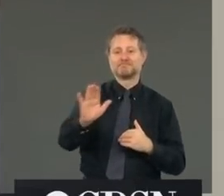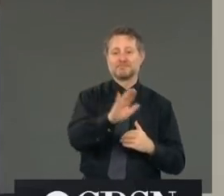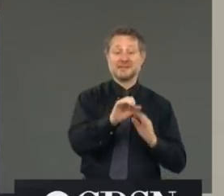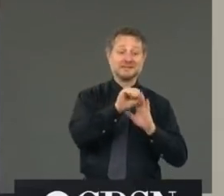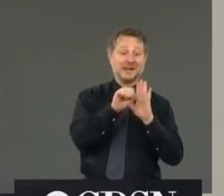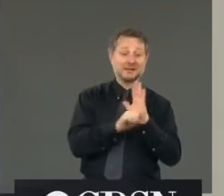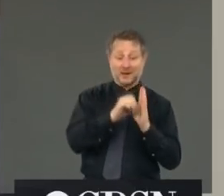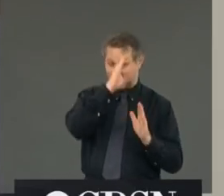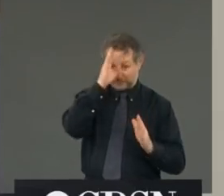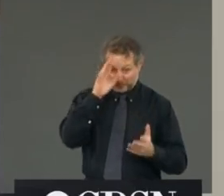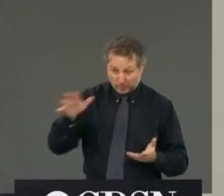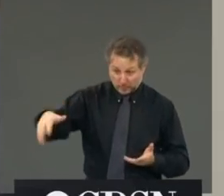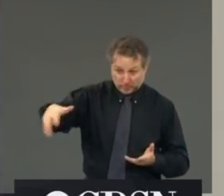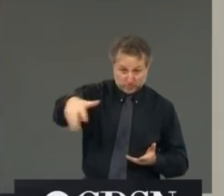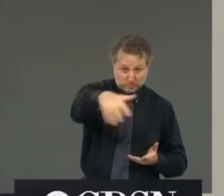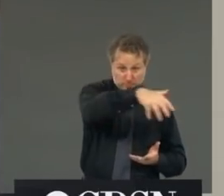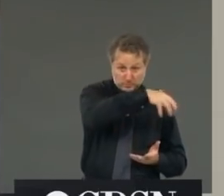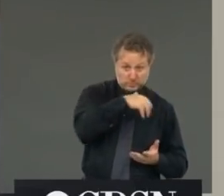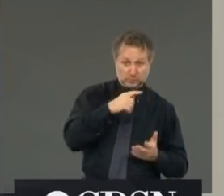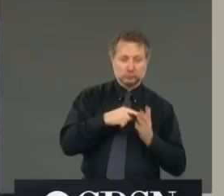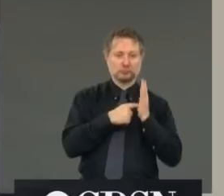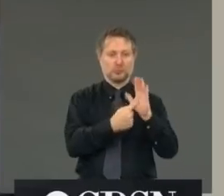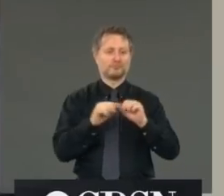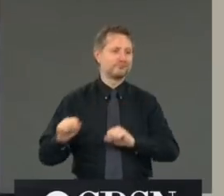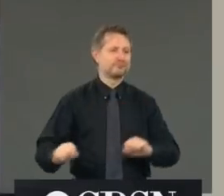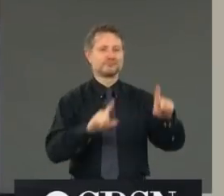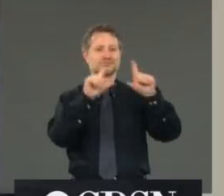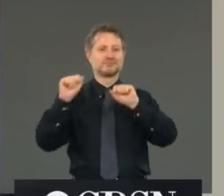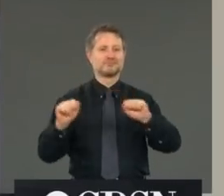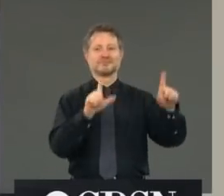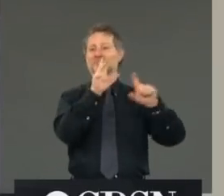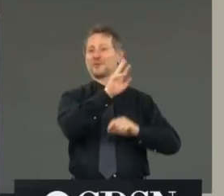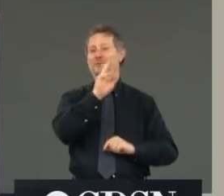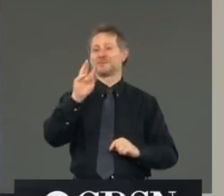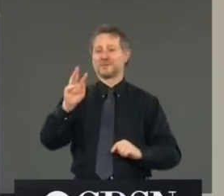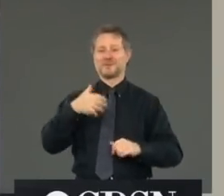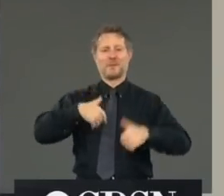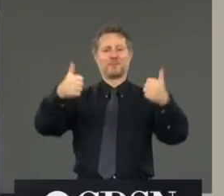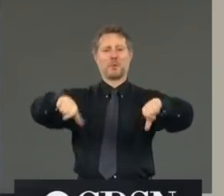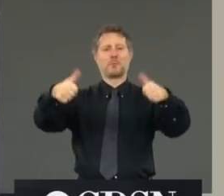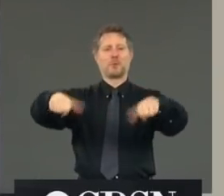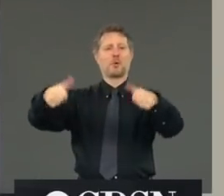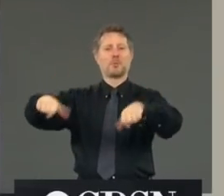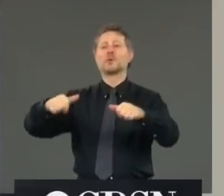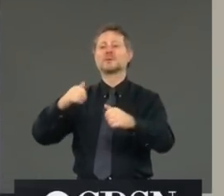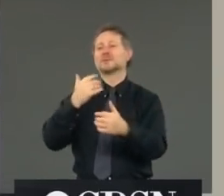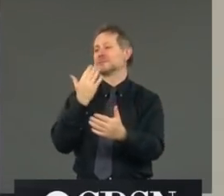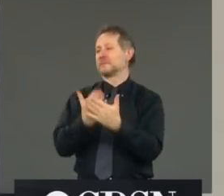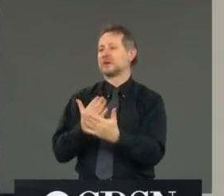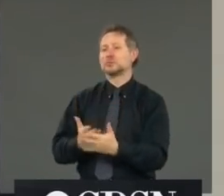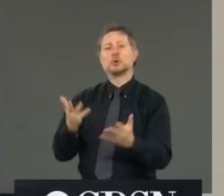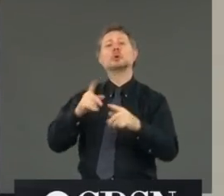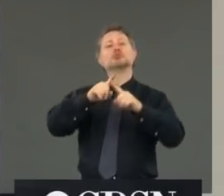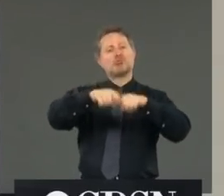CASES OF COVID, SO WE WANT TO BE ABSOLUTELY CERTAIN THAT WE'RE POSTING CONFIRMED DEATHS. THEY LARGELY COME FROM THE HOSPITAL SYSTEM, SO WE ARE REPORTING WHAT THE STATE